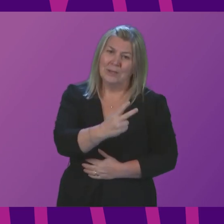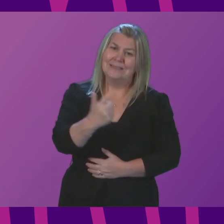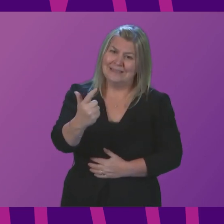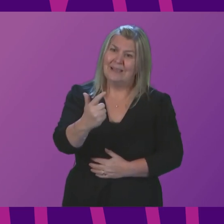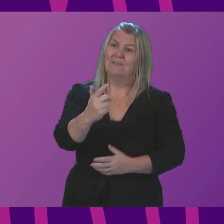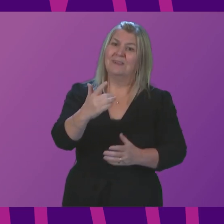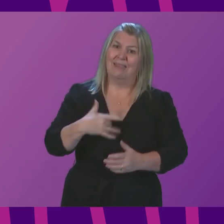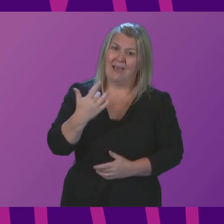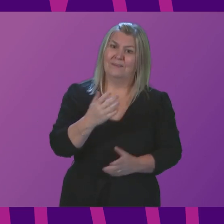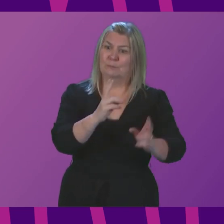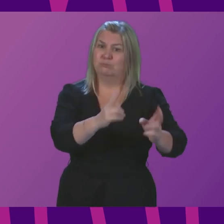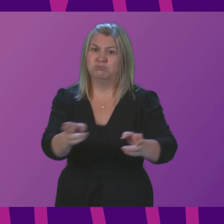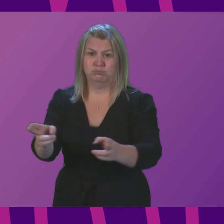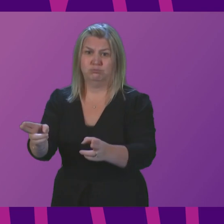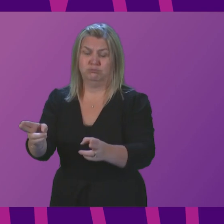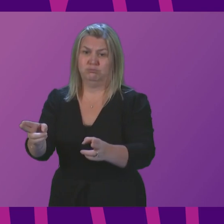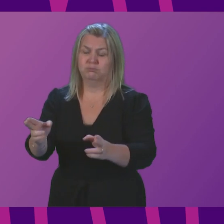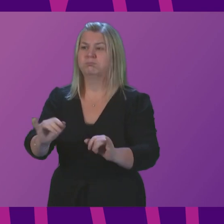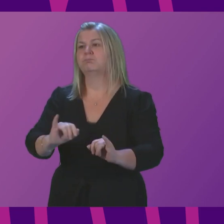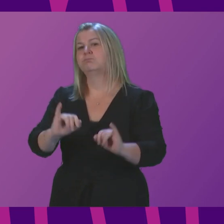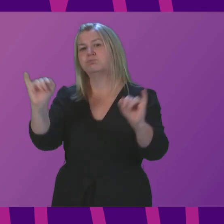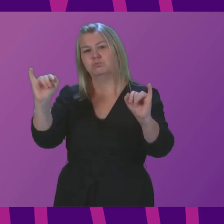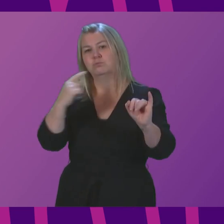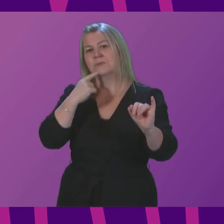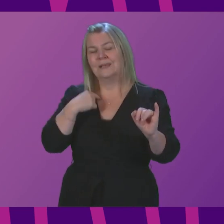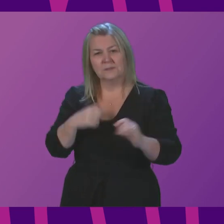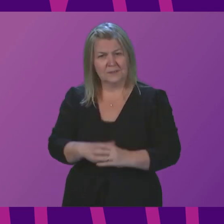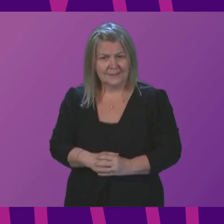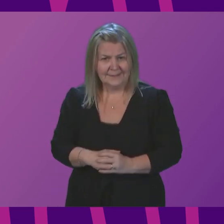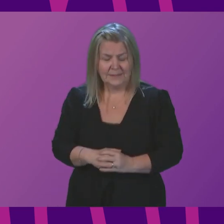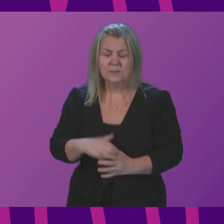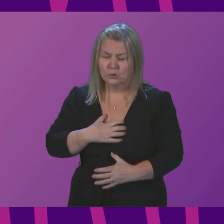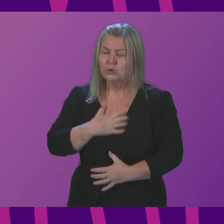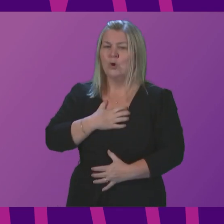English Channel yesterday. It was a tragic and shocking loss that will be felt deeply